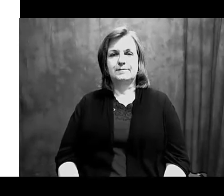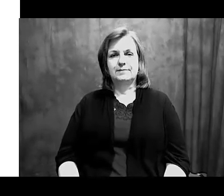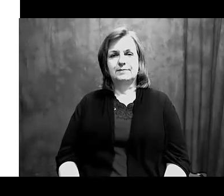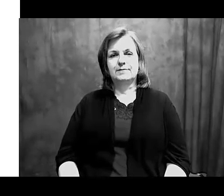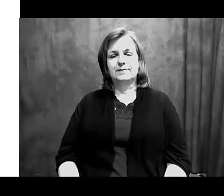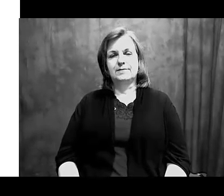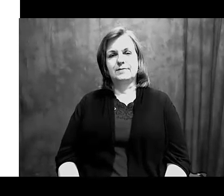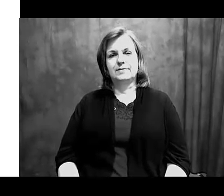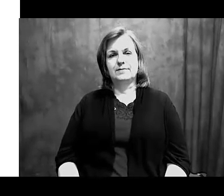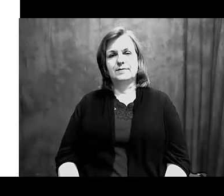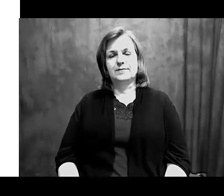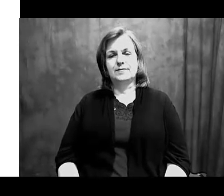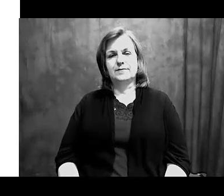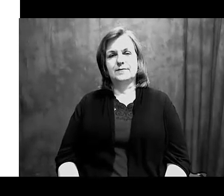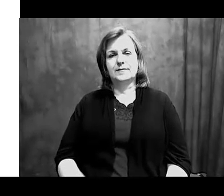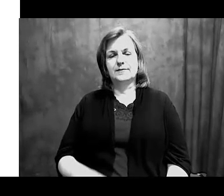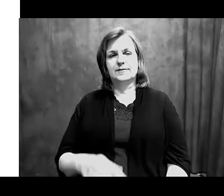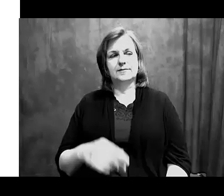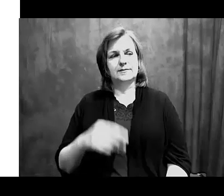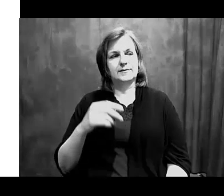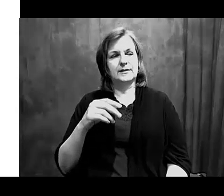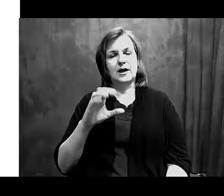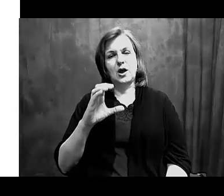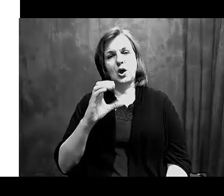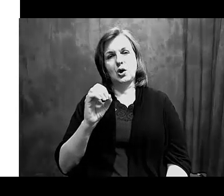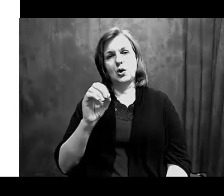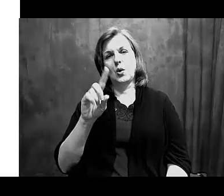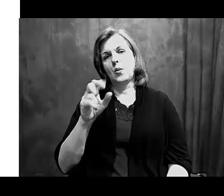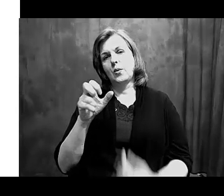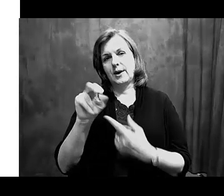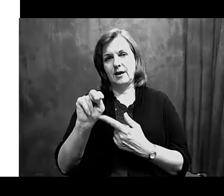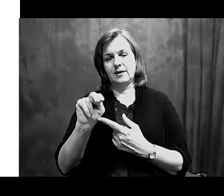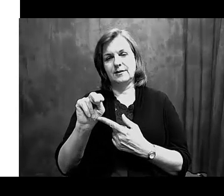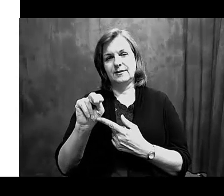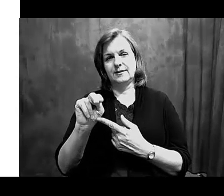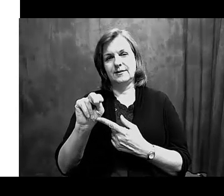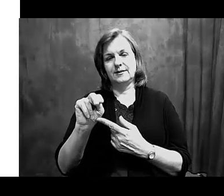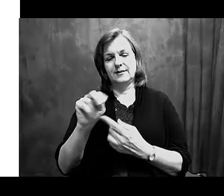we said that we have three nucleotides so the codon